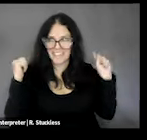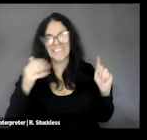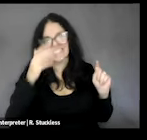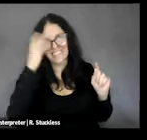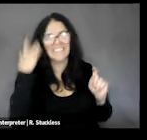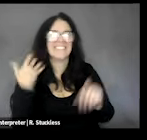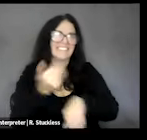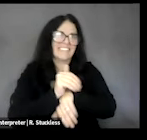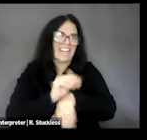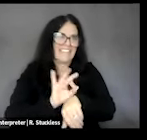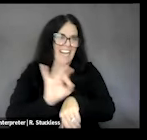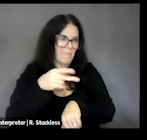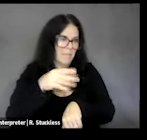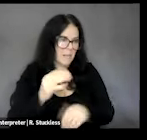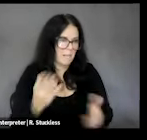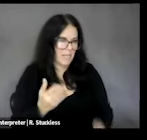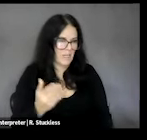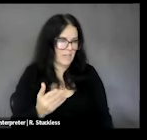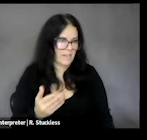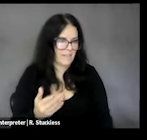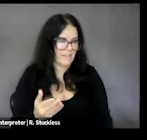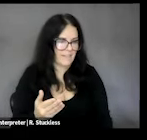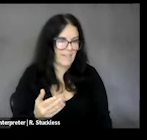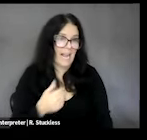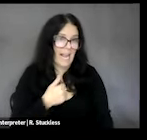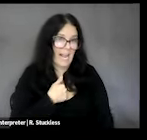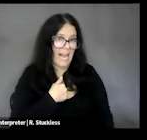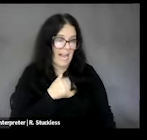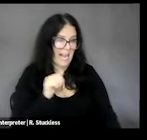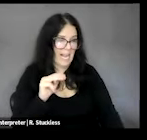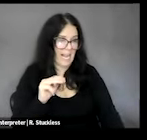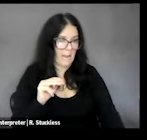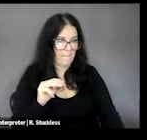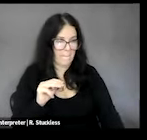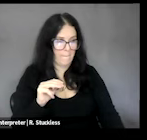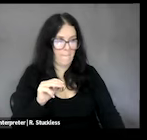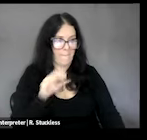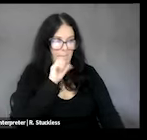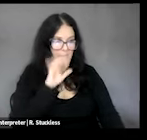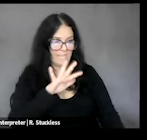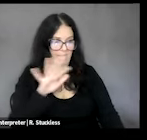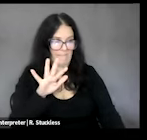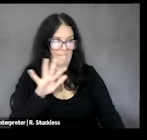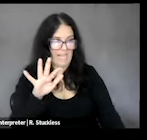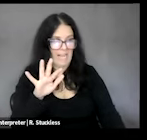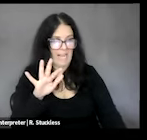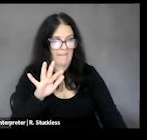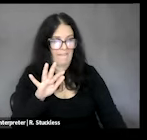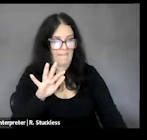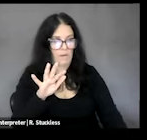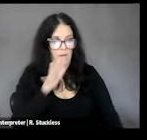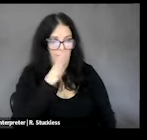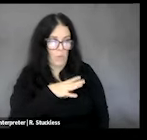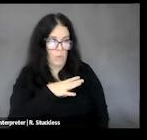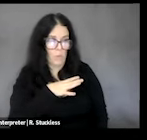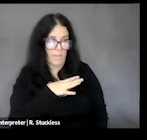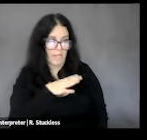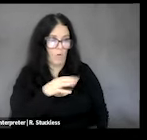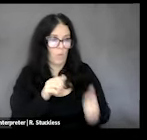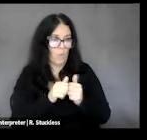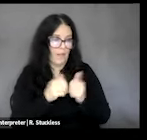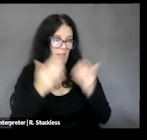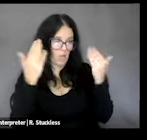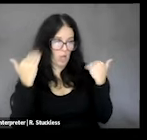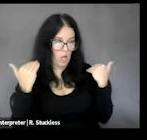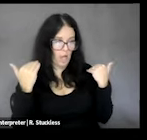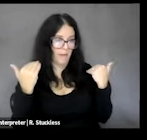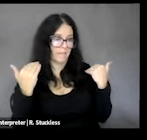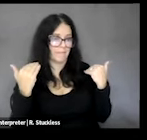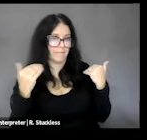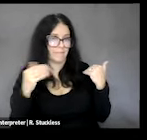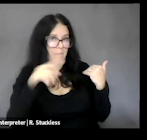9 p.m. here. I am a 35 year old woman with long black hair that's tied up. I've got a